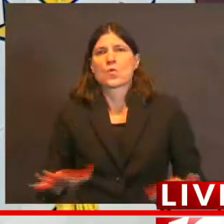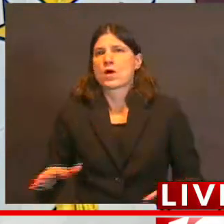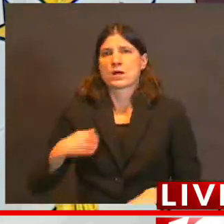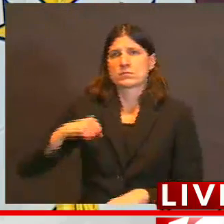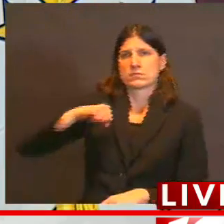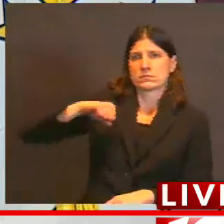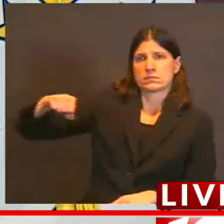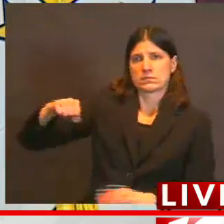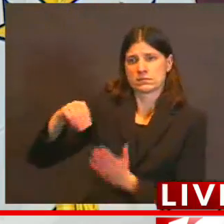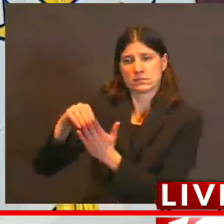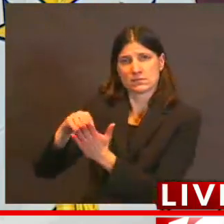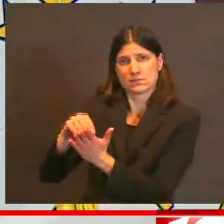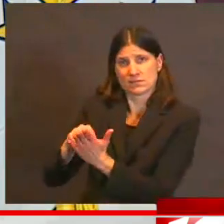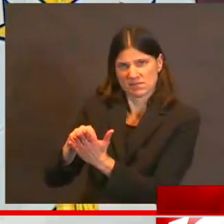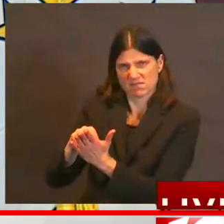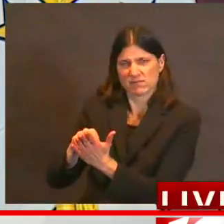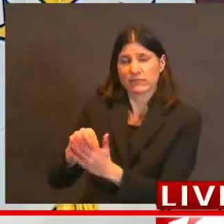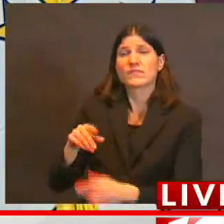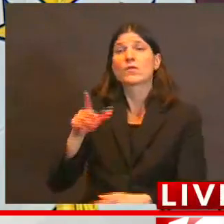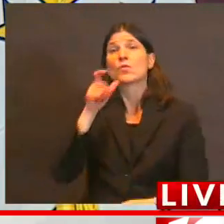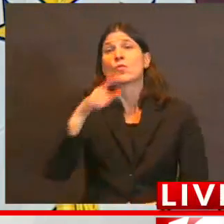IN THE MEANWHILE WE ARE ENCOURAGING EVERY NURSING HOME